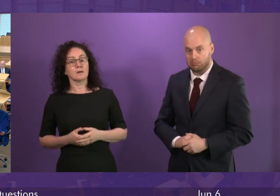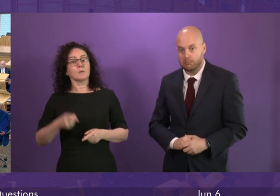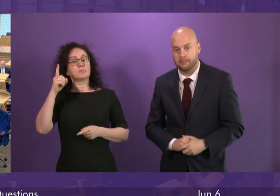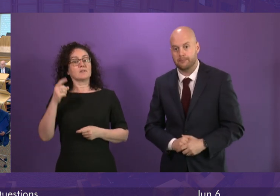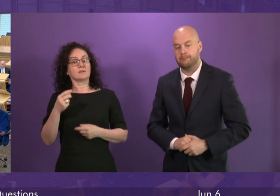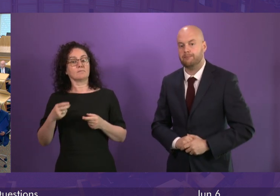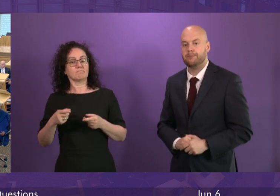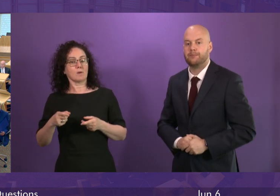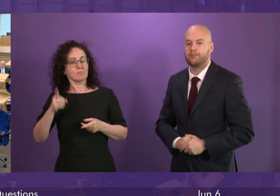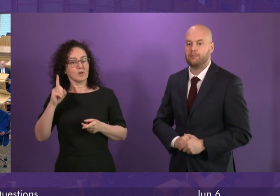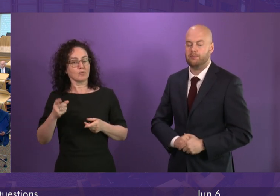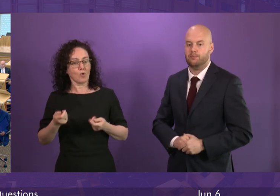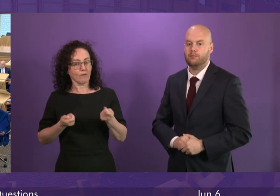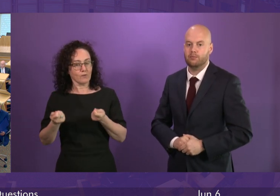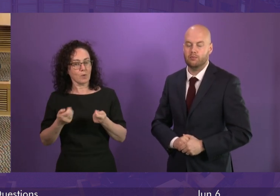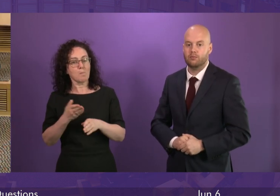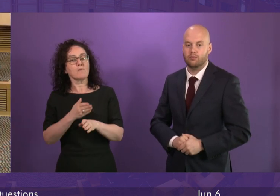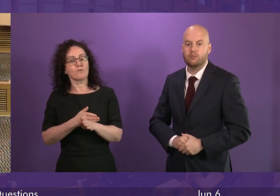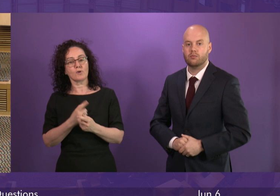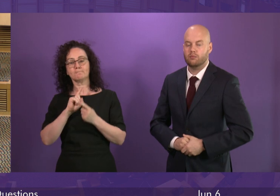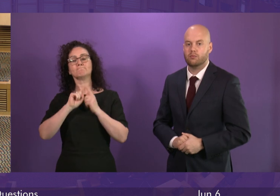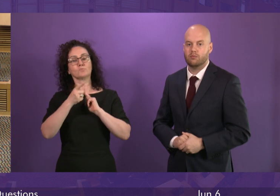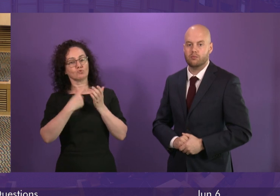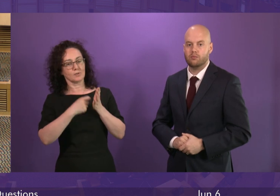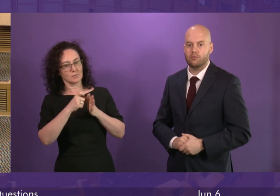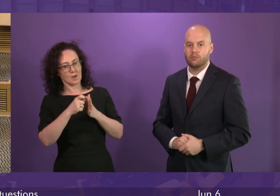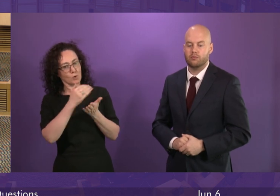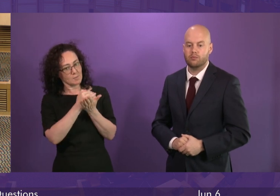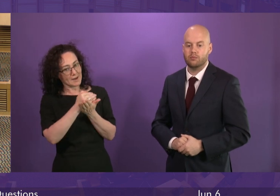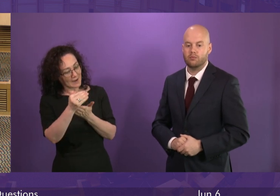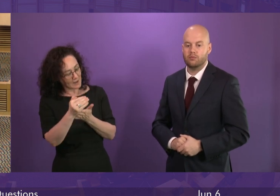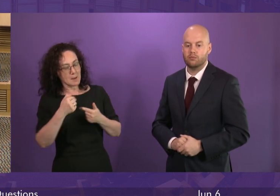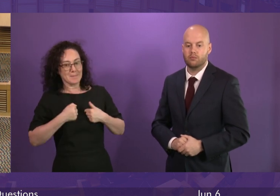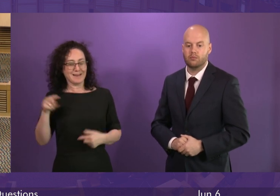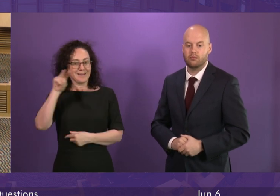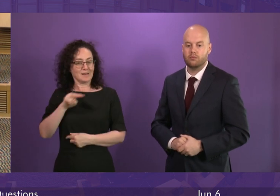for Education and Skills (John Swinney): I am deputising for the First Minister today